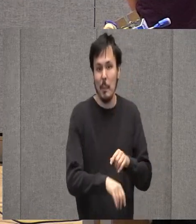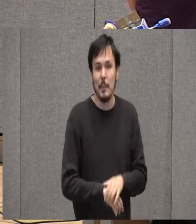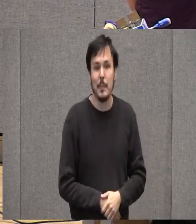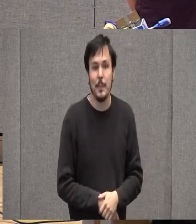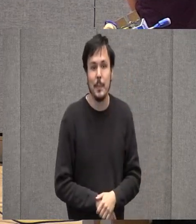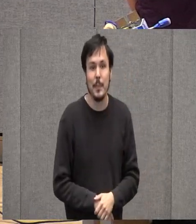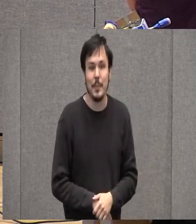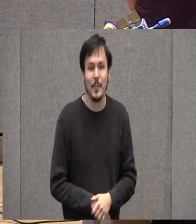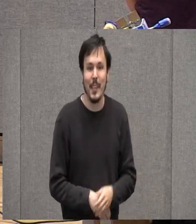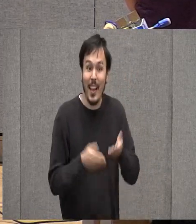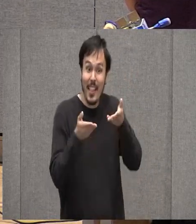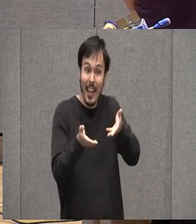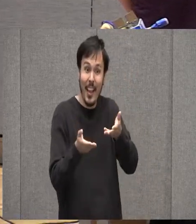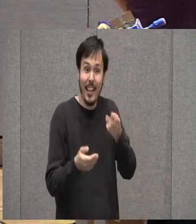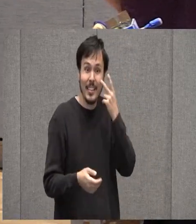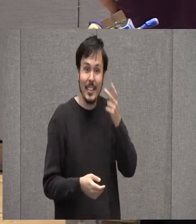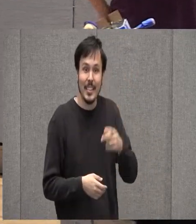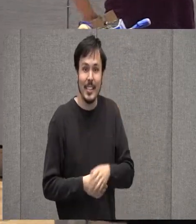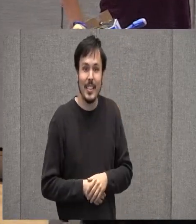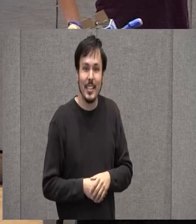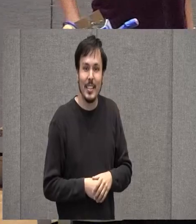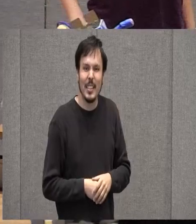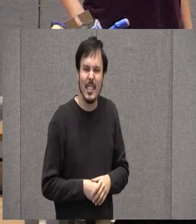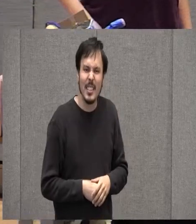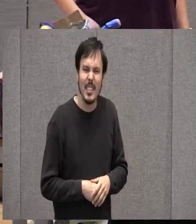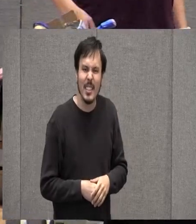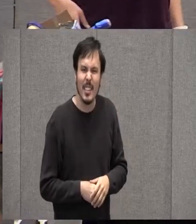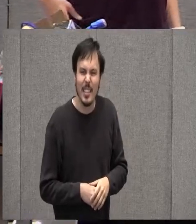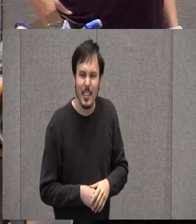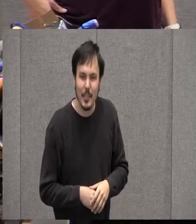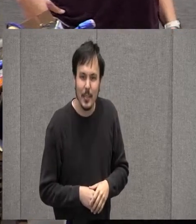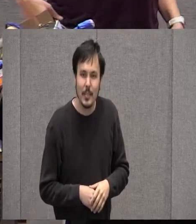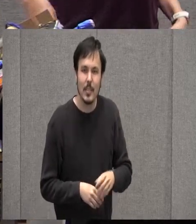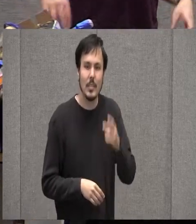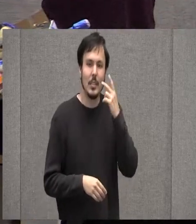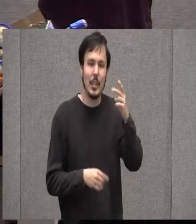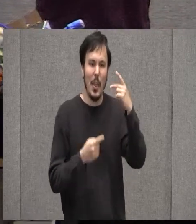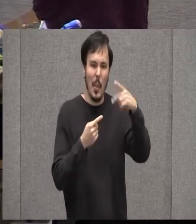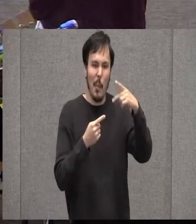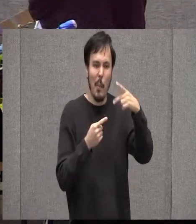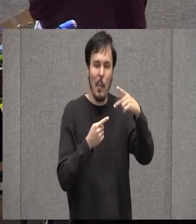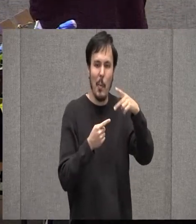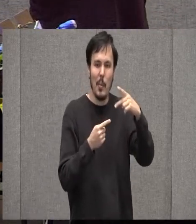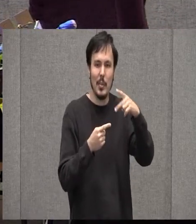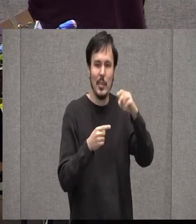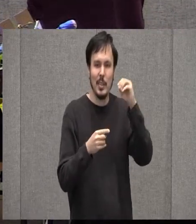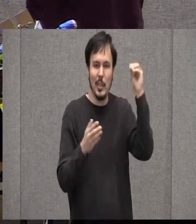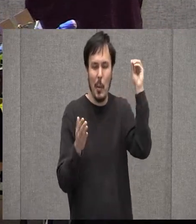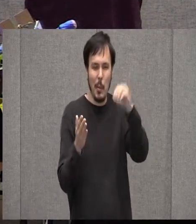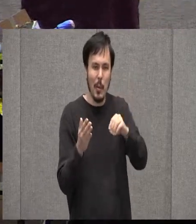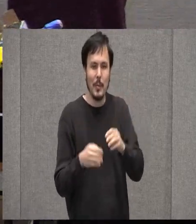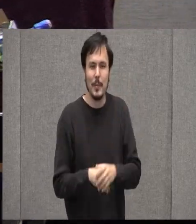It's very bubbly. - There, cool. Ooh, fun. Yeah, you kinda get the purple in there. Awesome. - So that's just another way